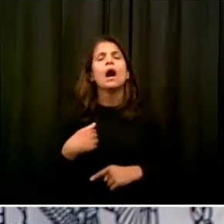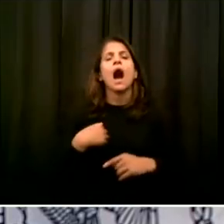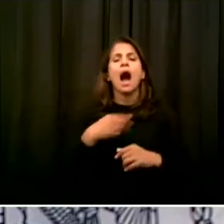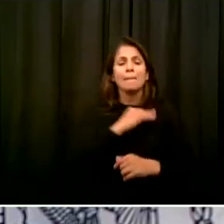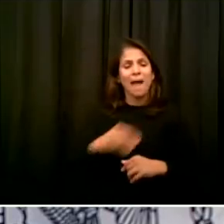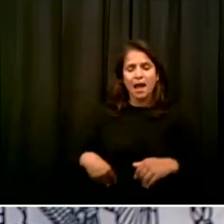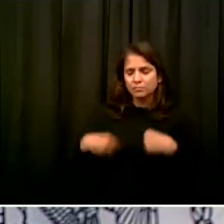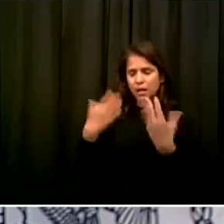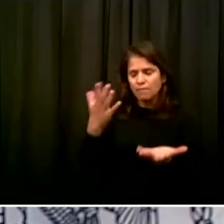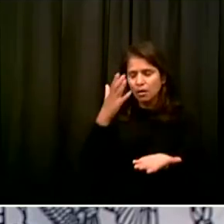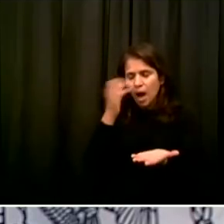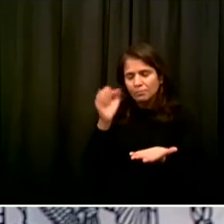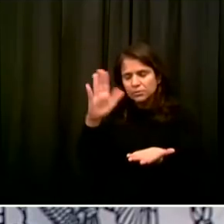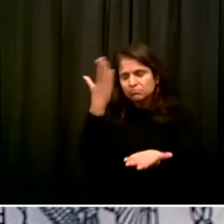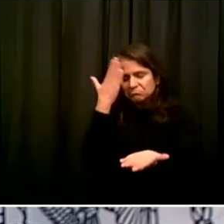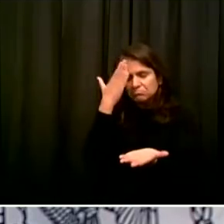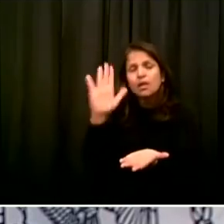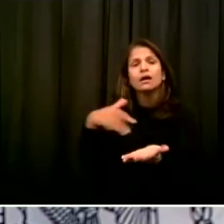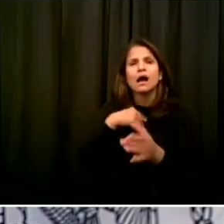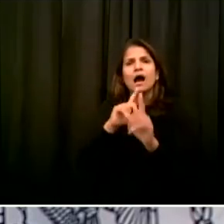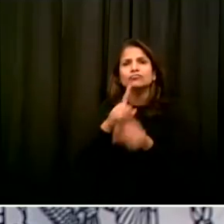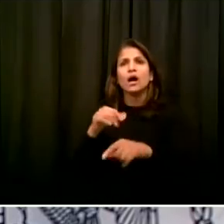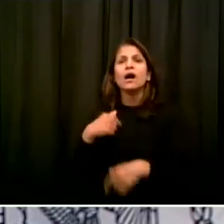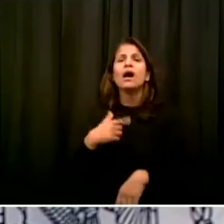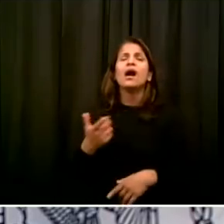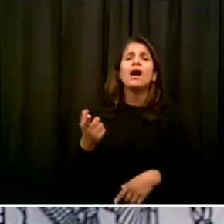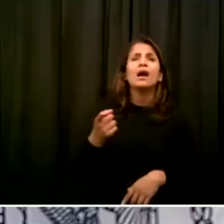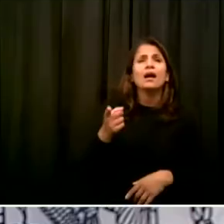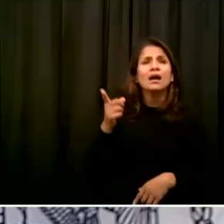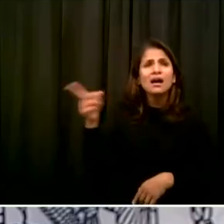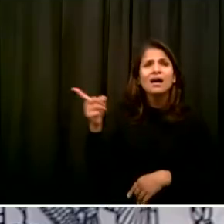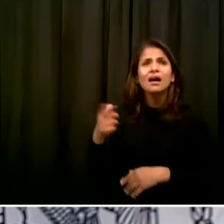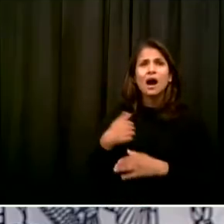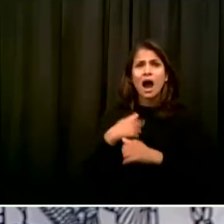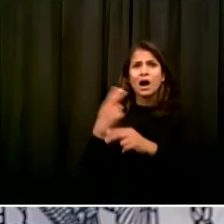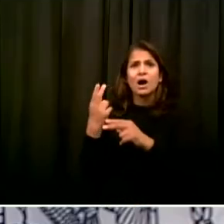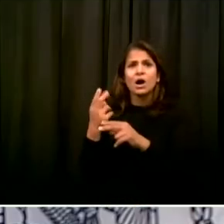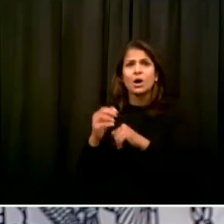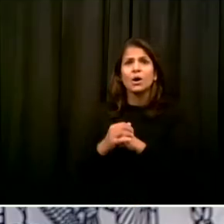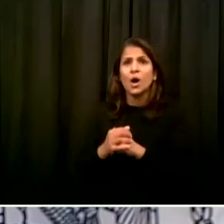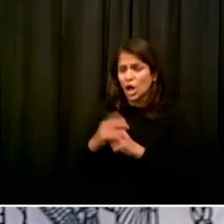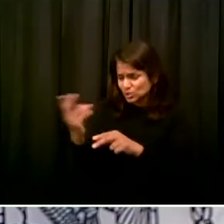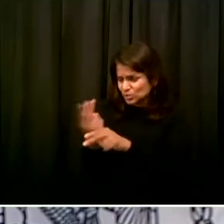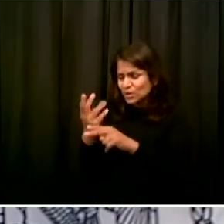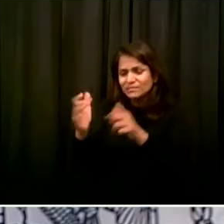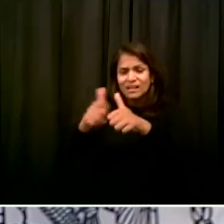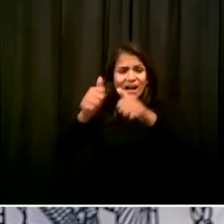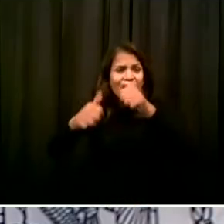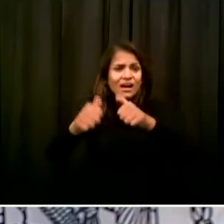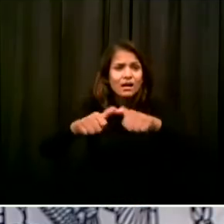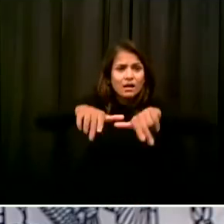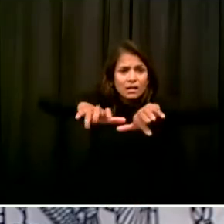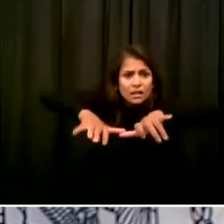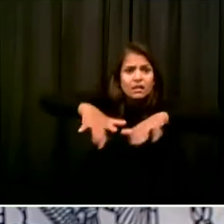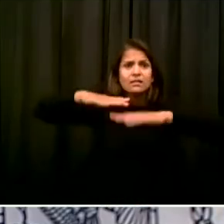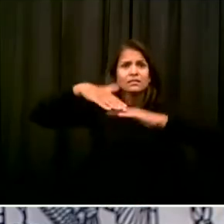SENSE ANSWER. WHATEVER TECHNOLOGY IS USED, IT